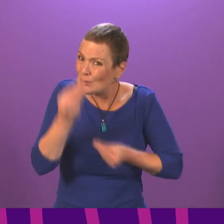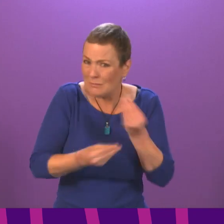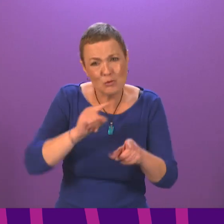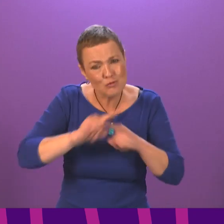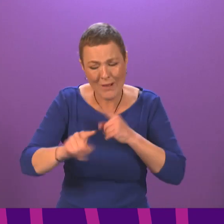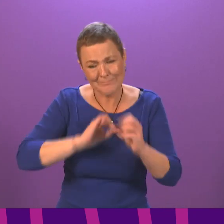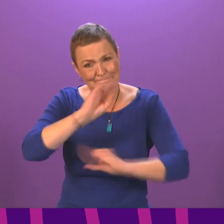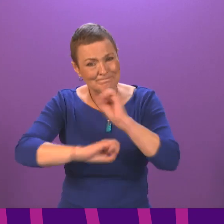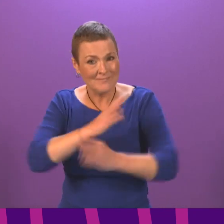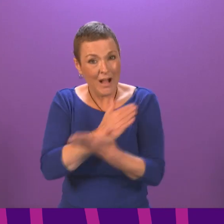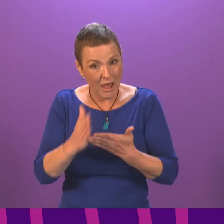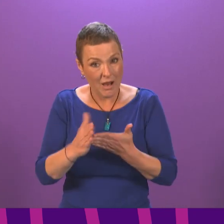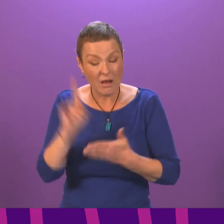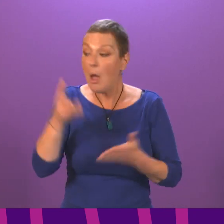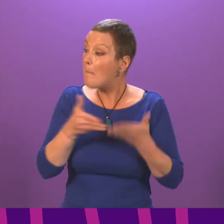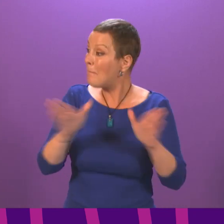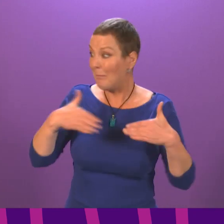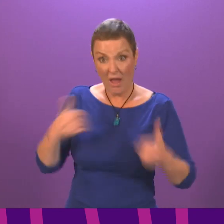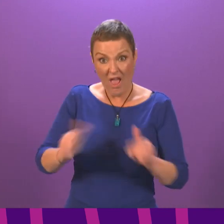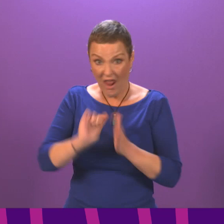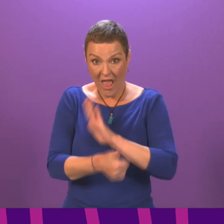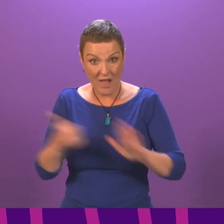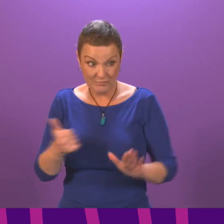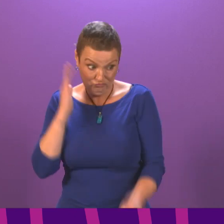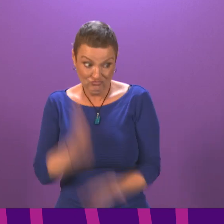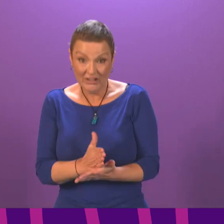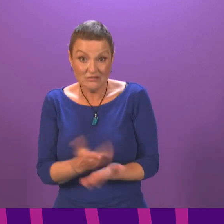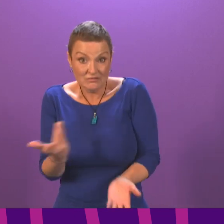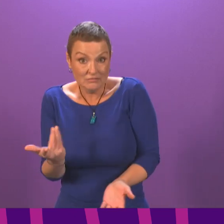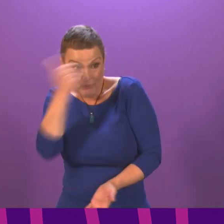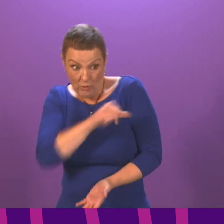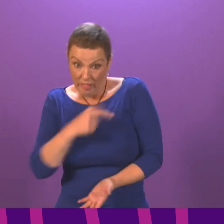to speak for the public health experts, but they will be concerned about any situation